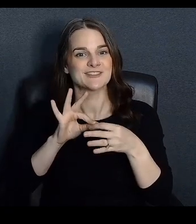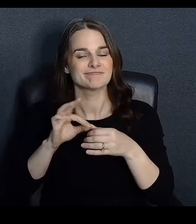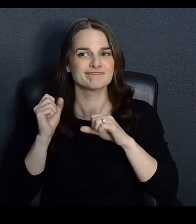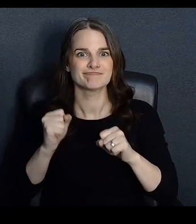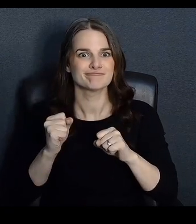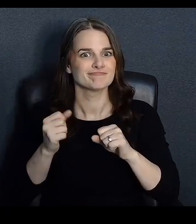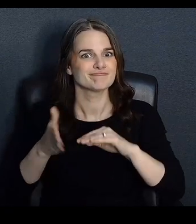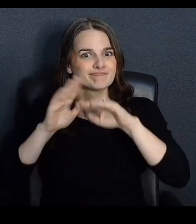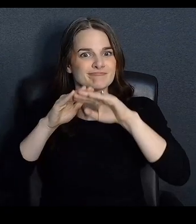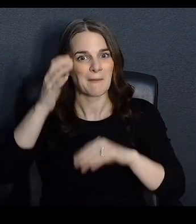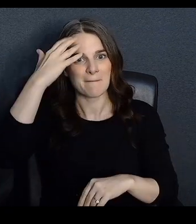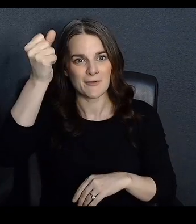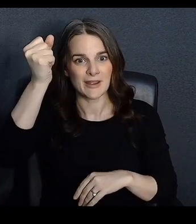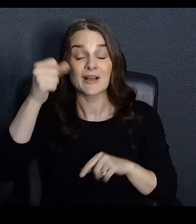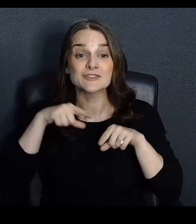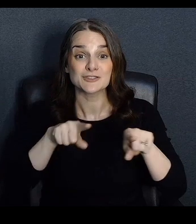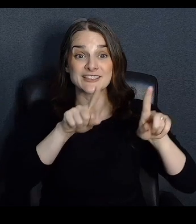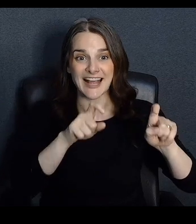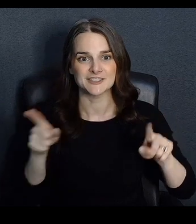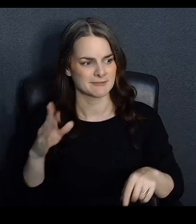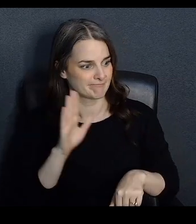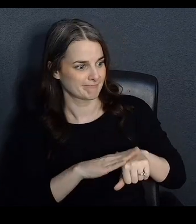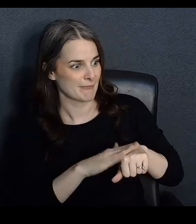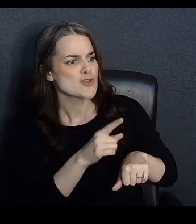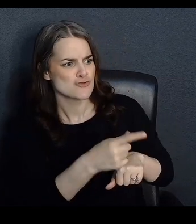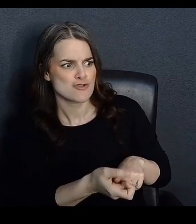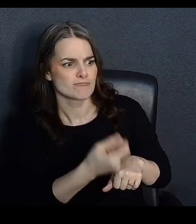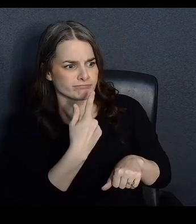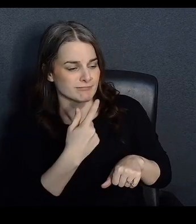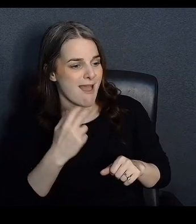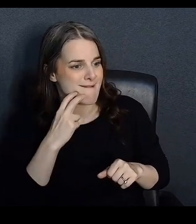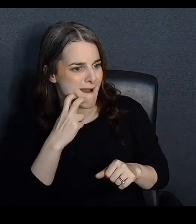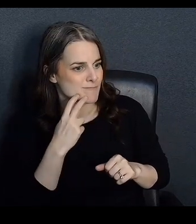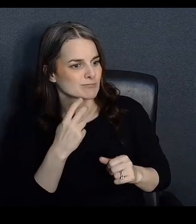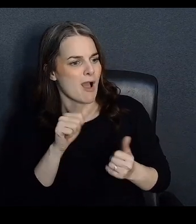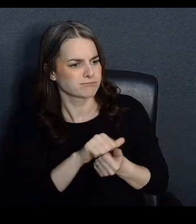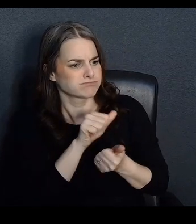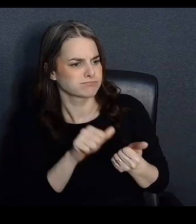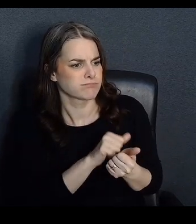She would tell us to chew gum while we studied for a test, for example, with the idea that the flavor of the gum